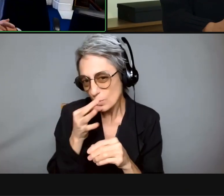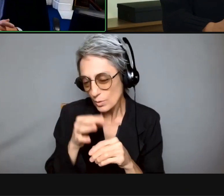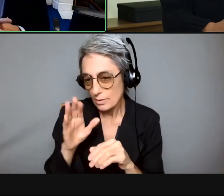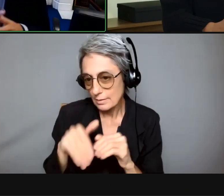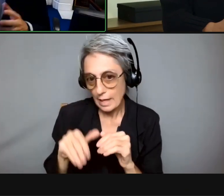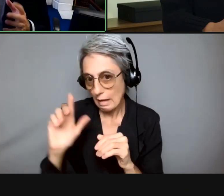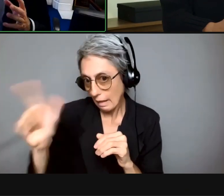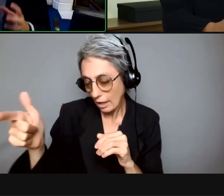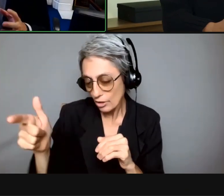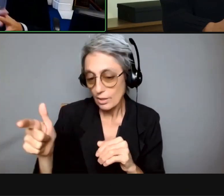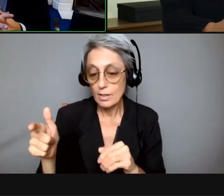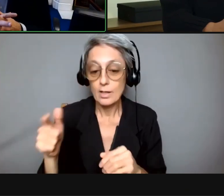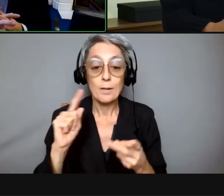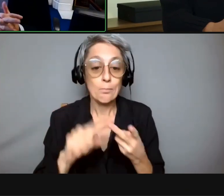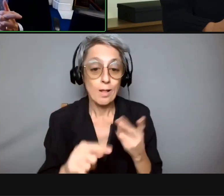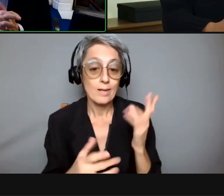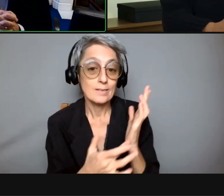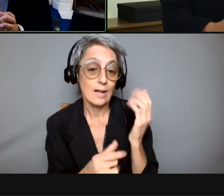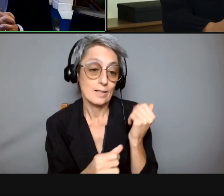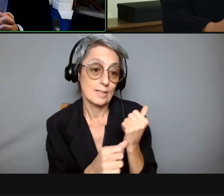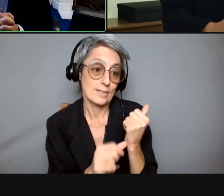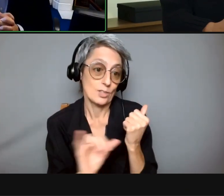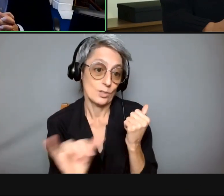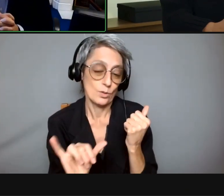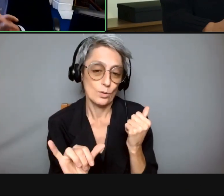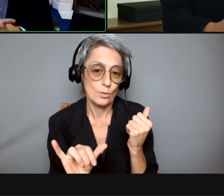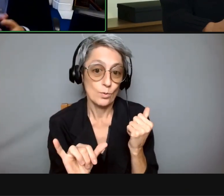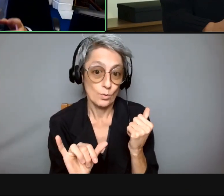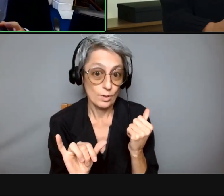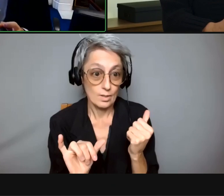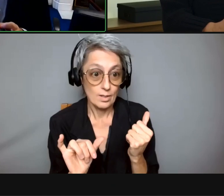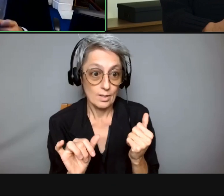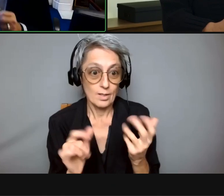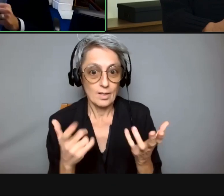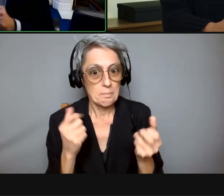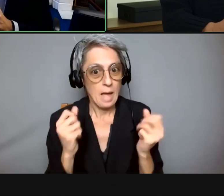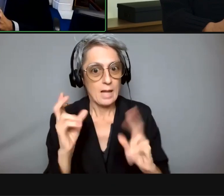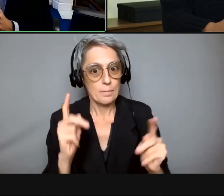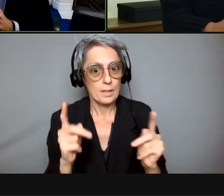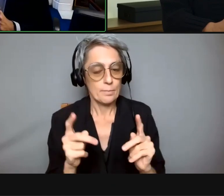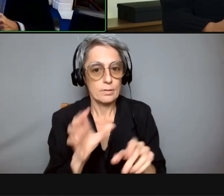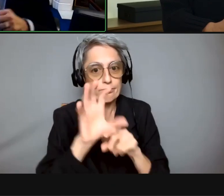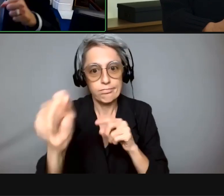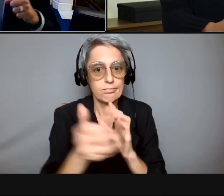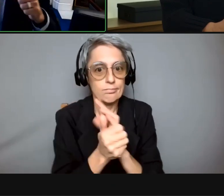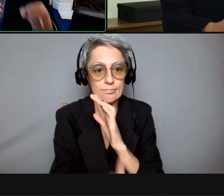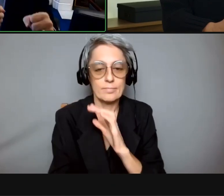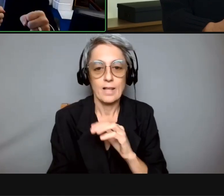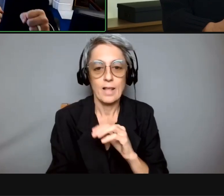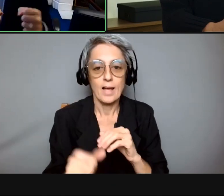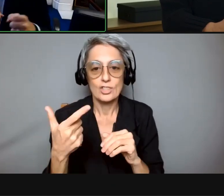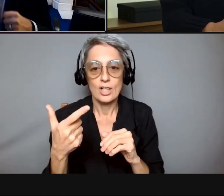is we've got some great competency in this space in places like General Services Administration, Department of Defense,